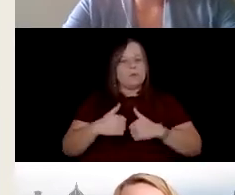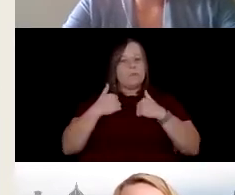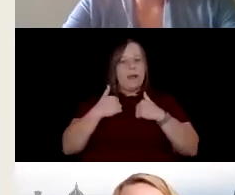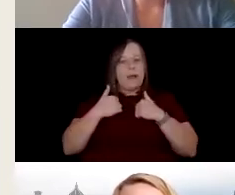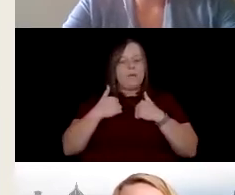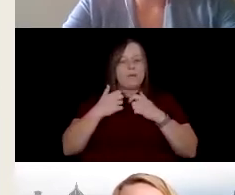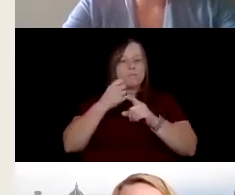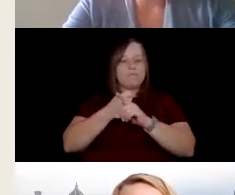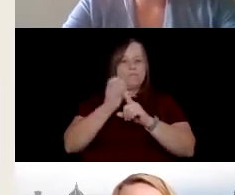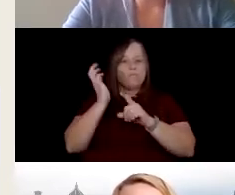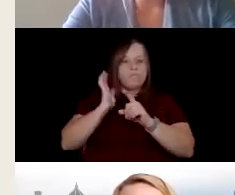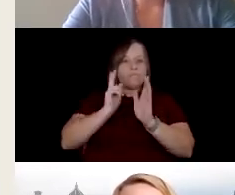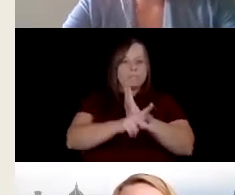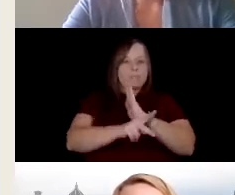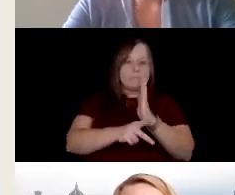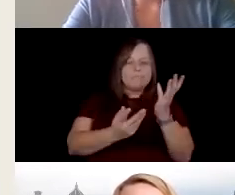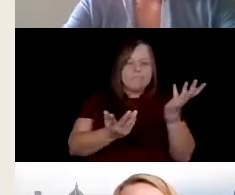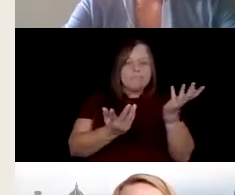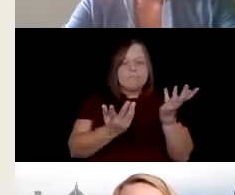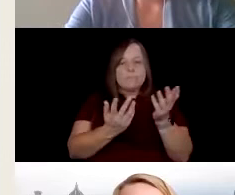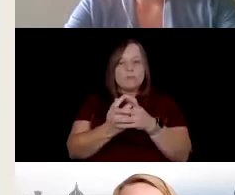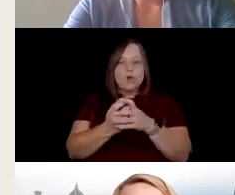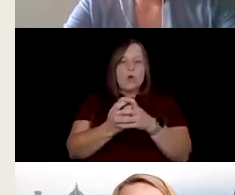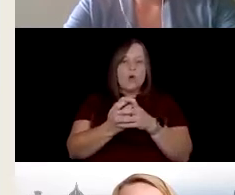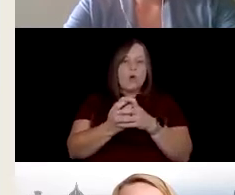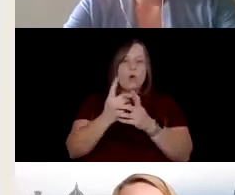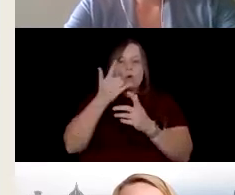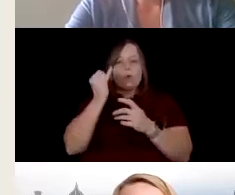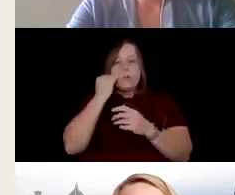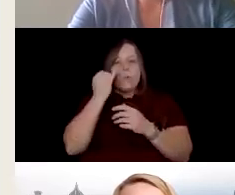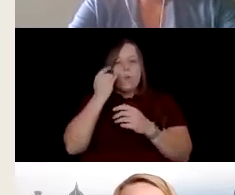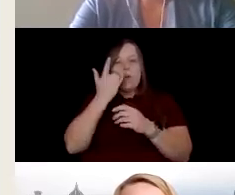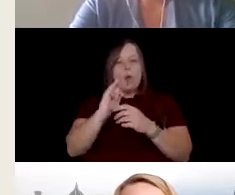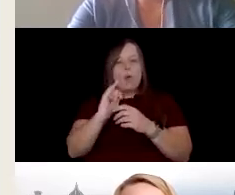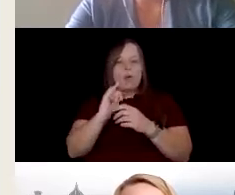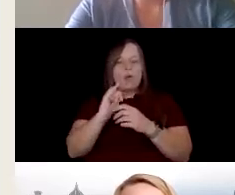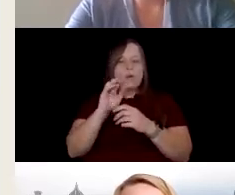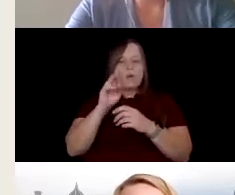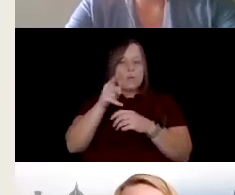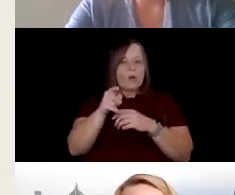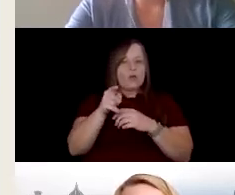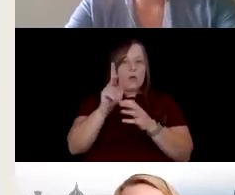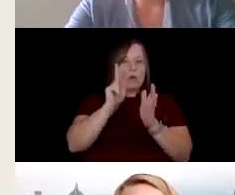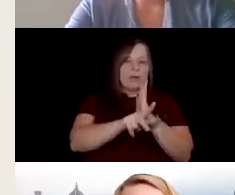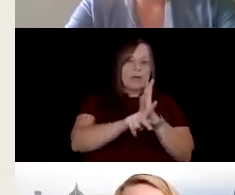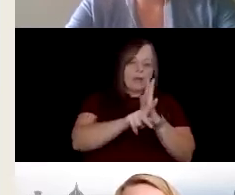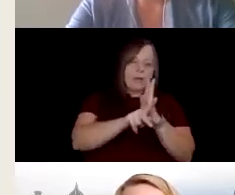that would have been fatal in previous conflicts. If you're looking at, say, the ratio of being killed to wounded,